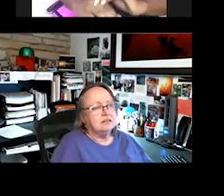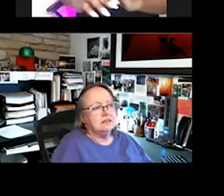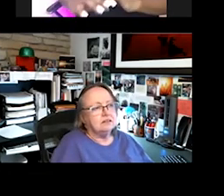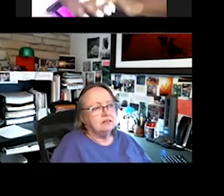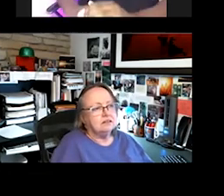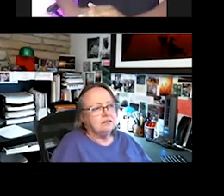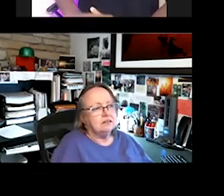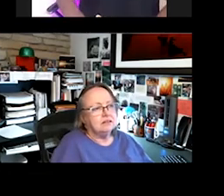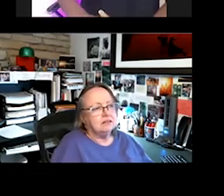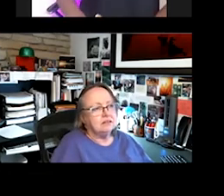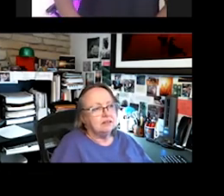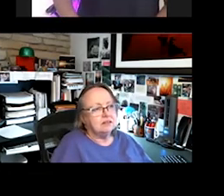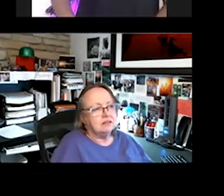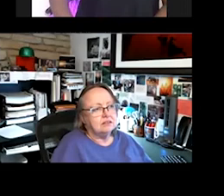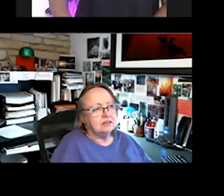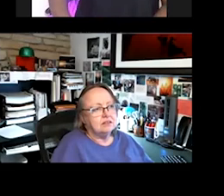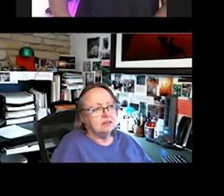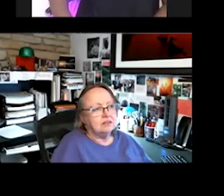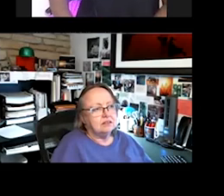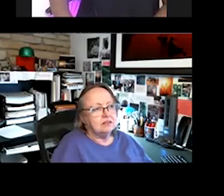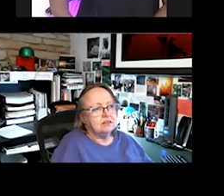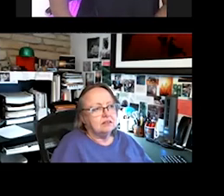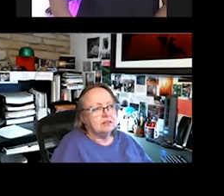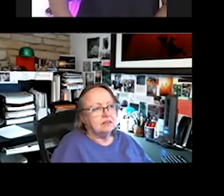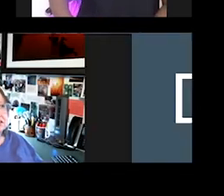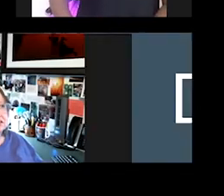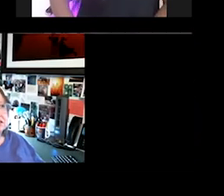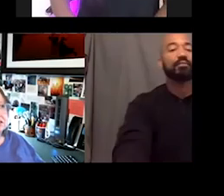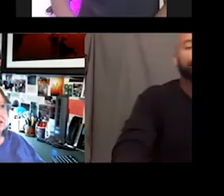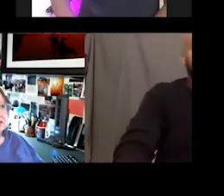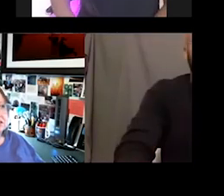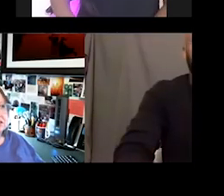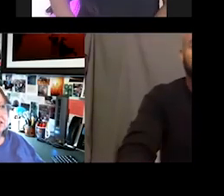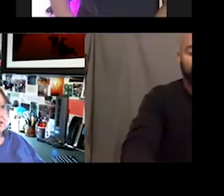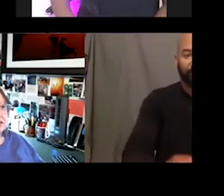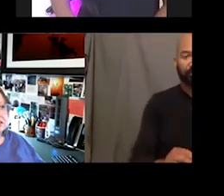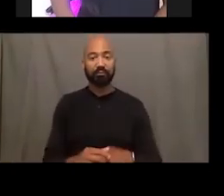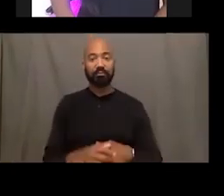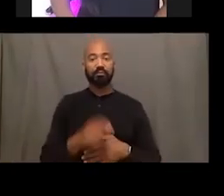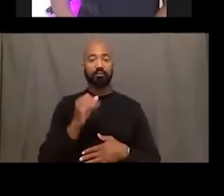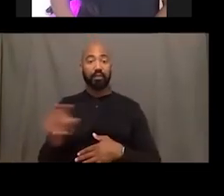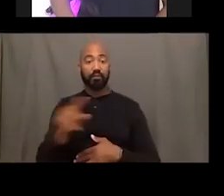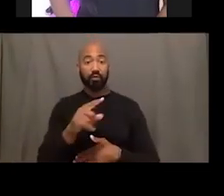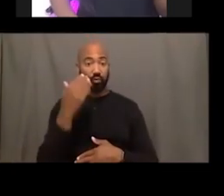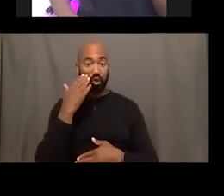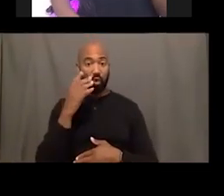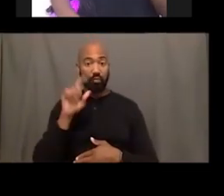this is gonna start some shit. This is gonna start a fight. And if you know that you can take responsibility